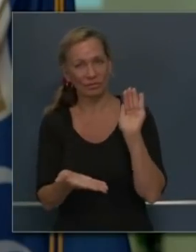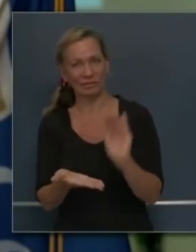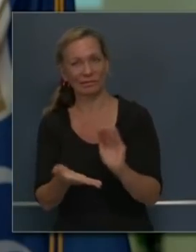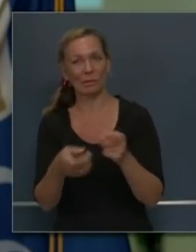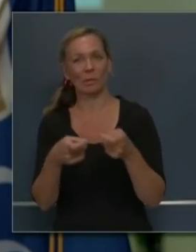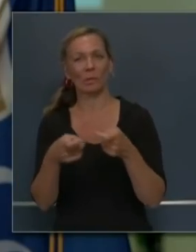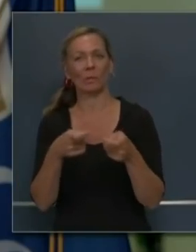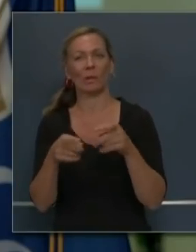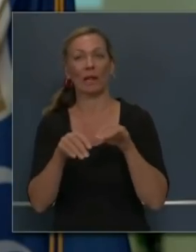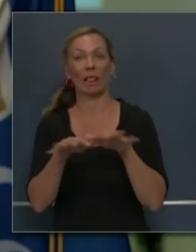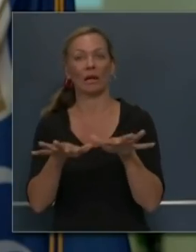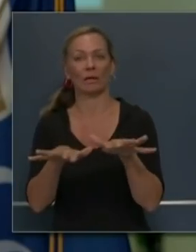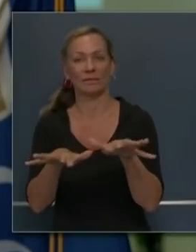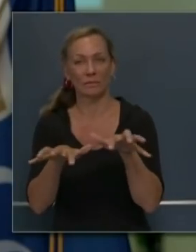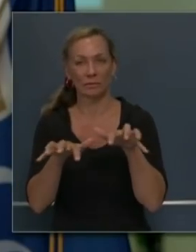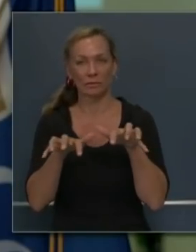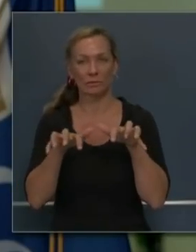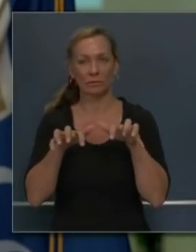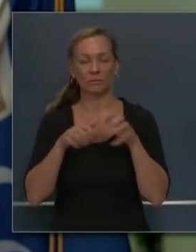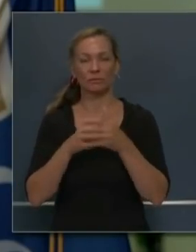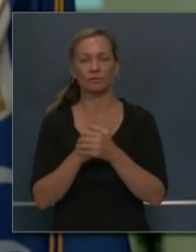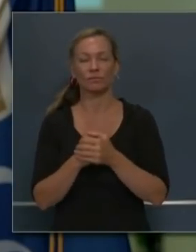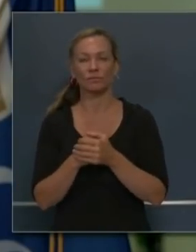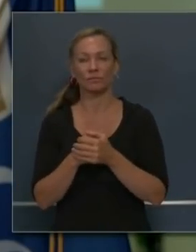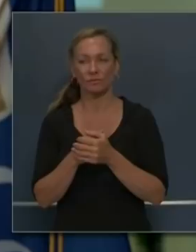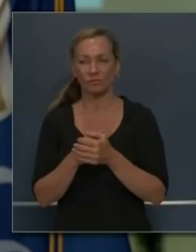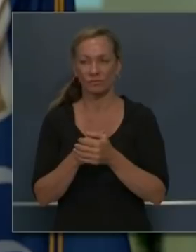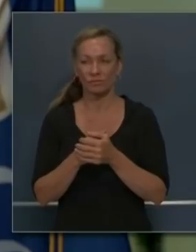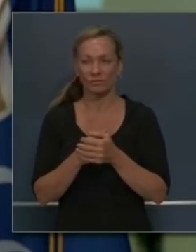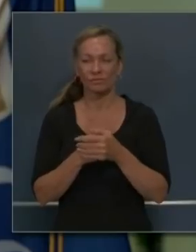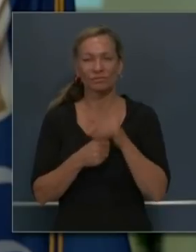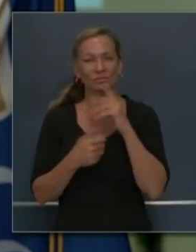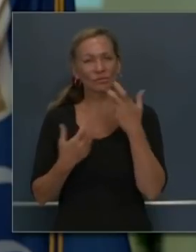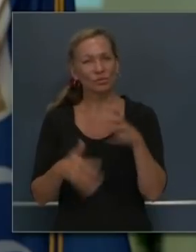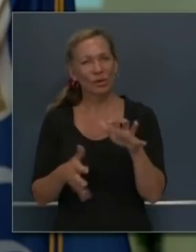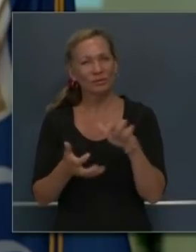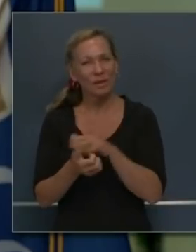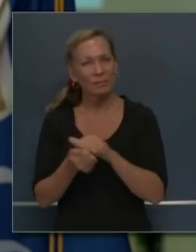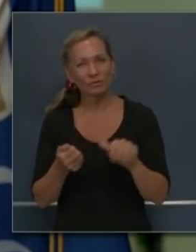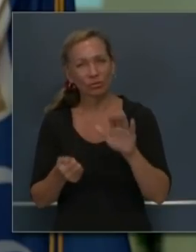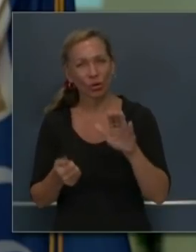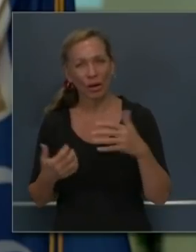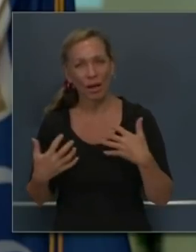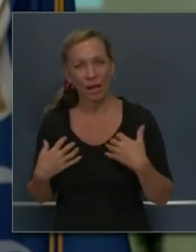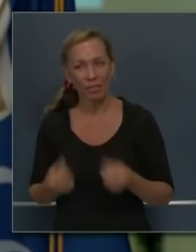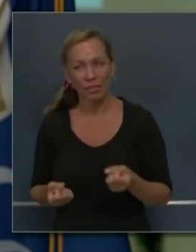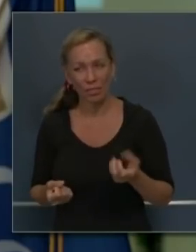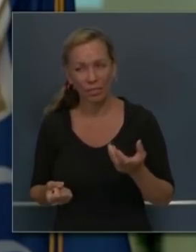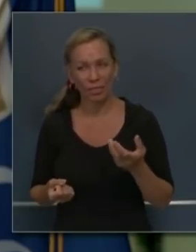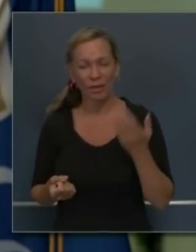THE DAILY NEWS FEEDS, BUT WEARING A MASK IS FOUNDATIONAL IN TERMS OF CONTINUING TO MITIGATE THE SPREAD OF THIS